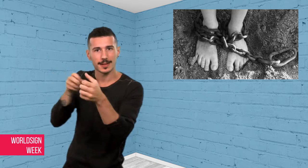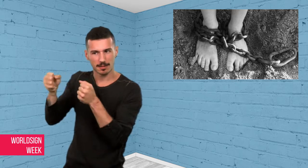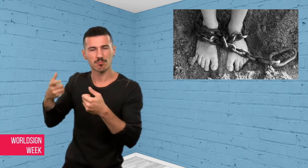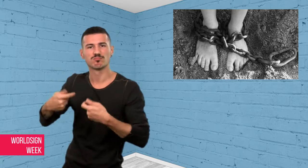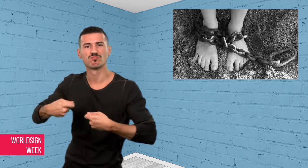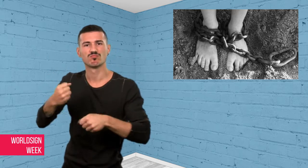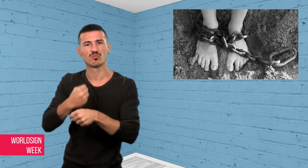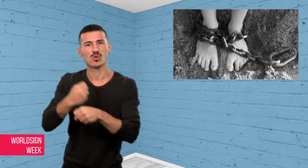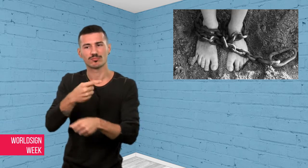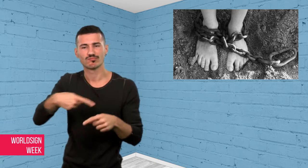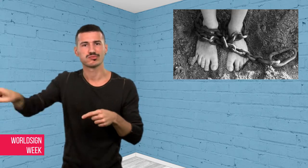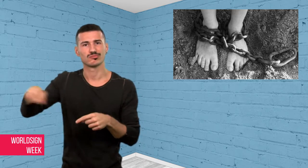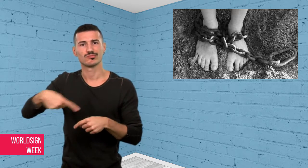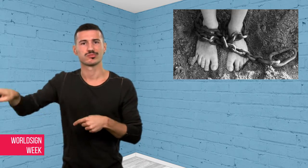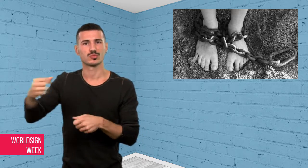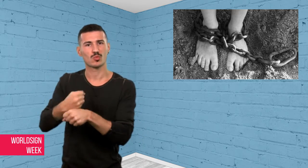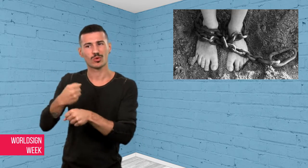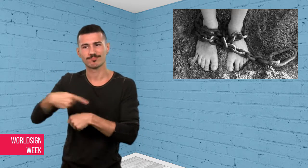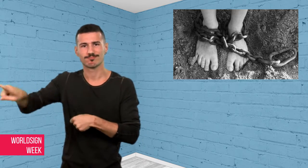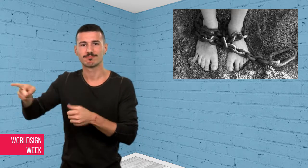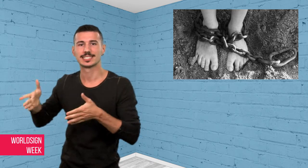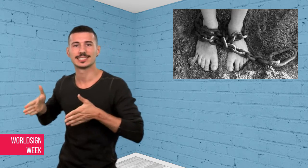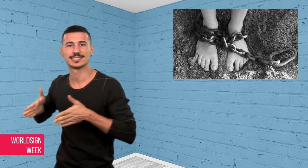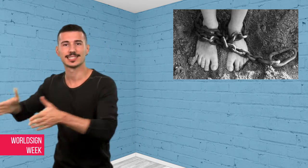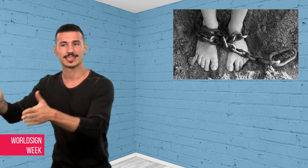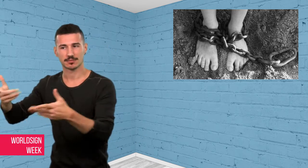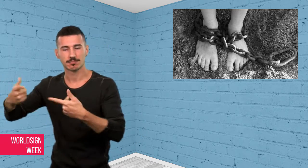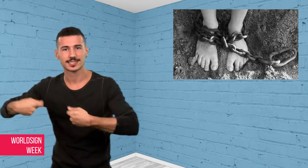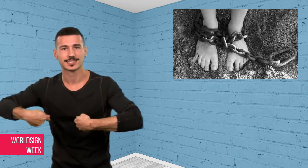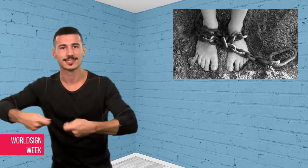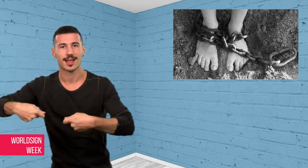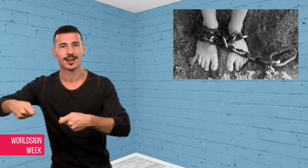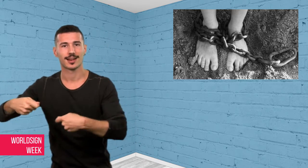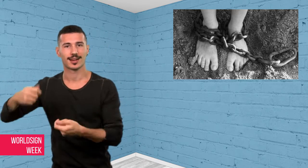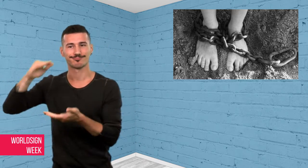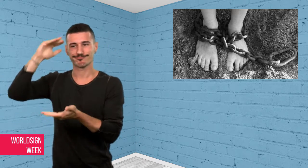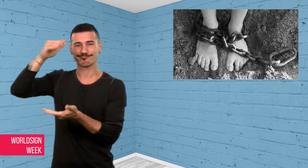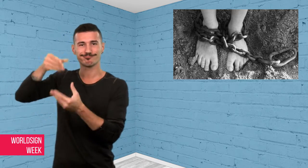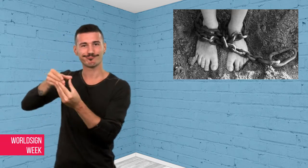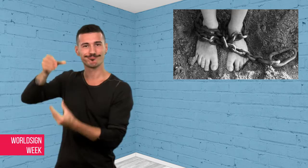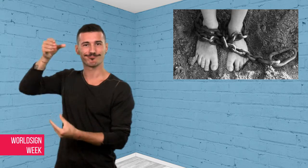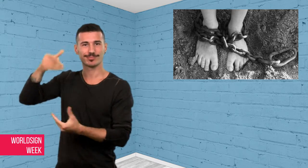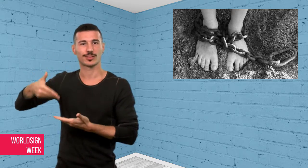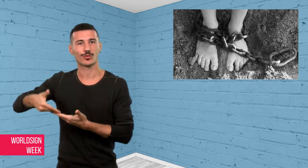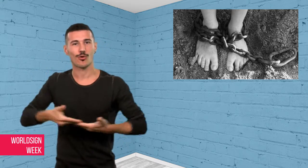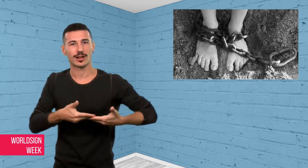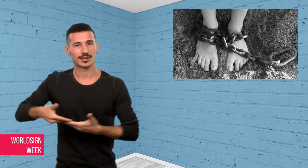these people and forcing them into selling dolls